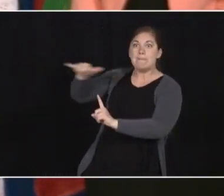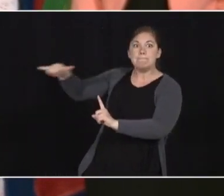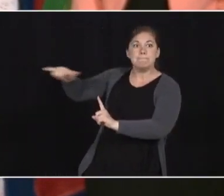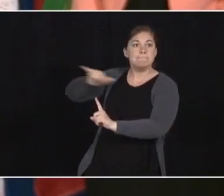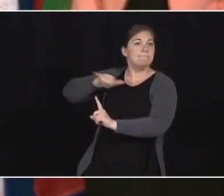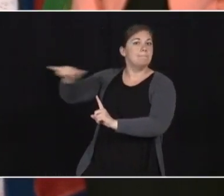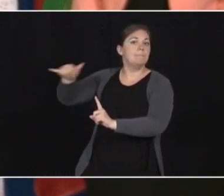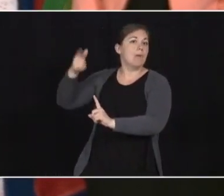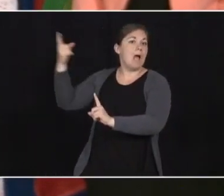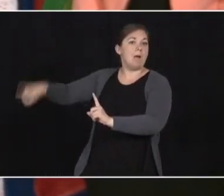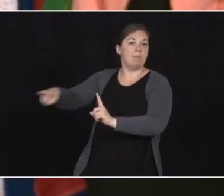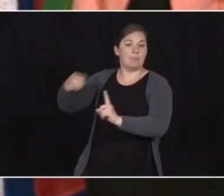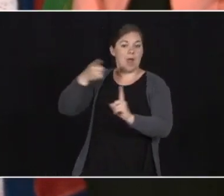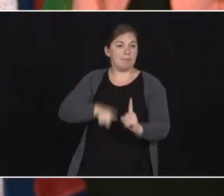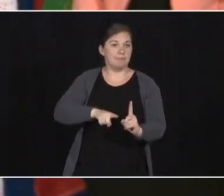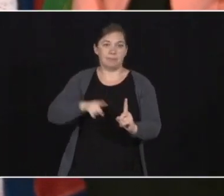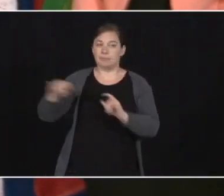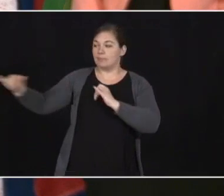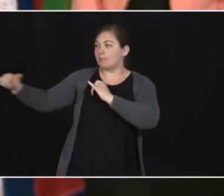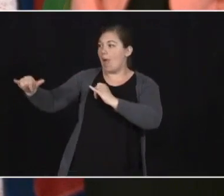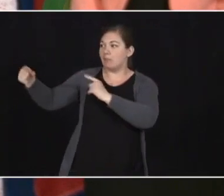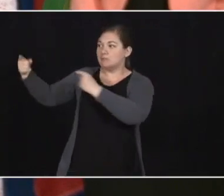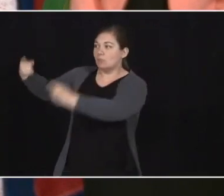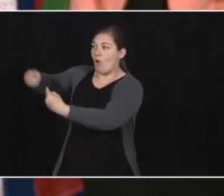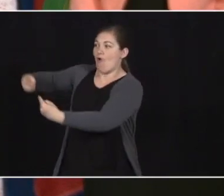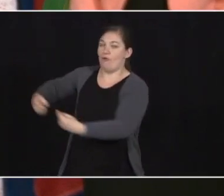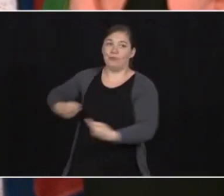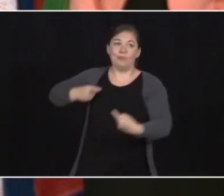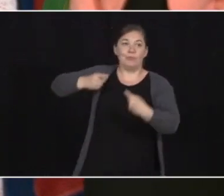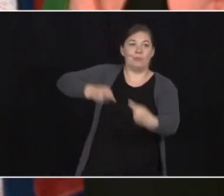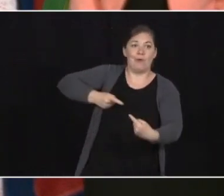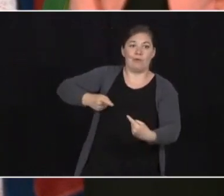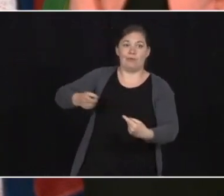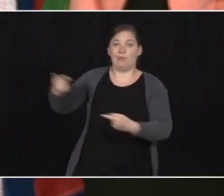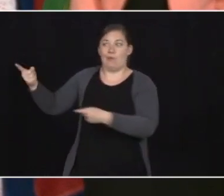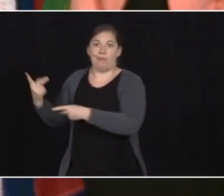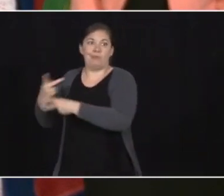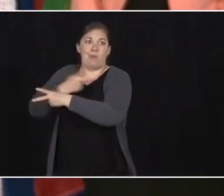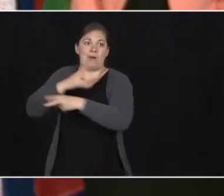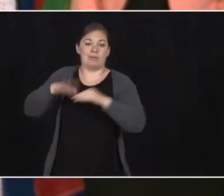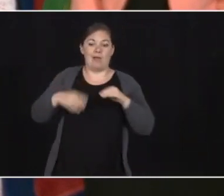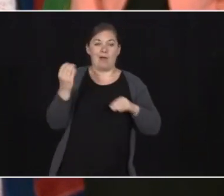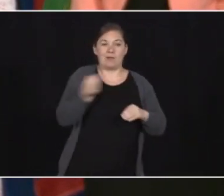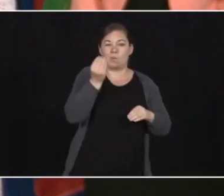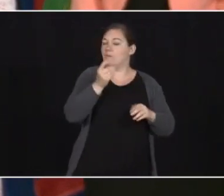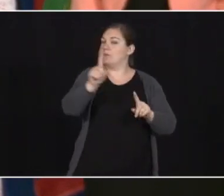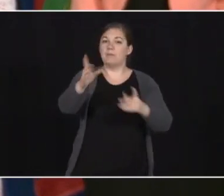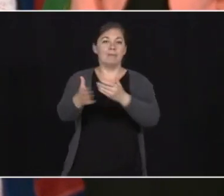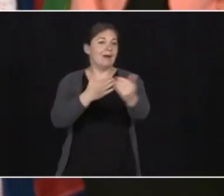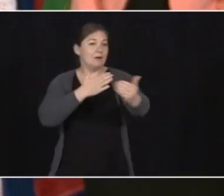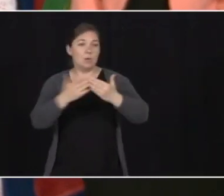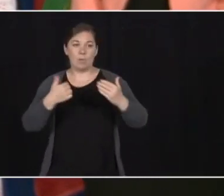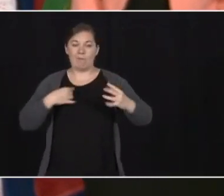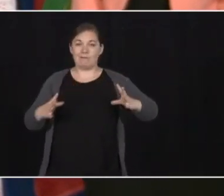They are facing the same struggles, even worse than what Ontario has. I think it's appalling, disgusting